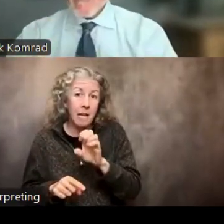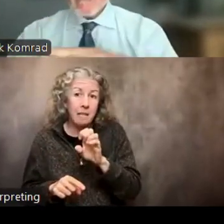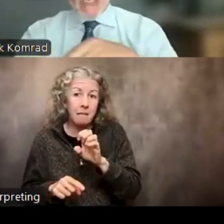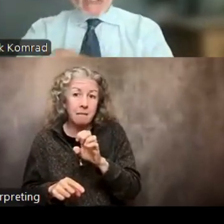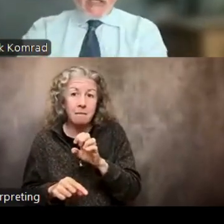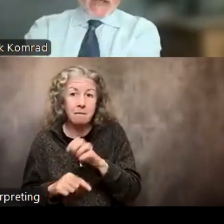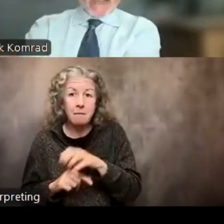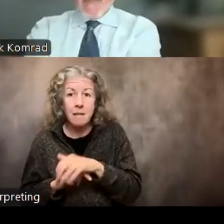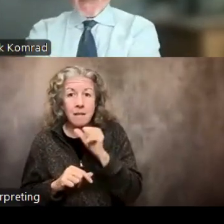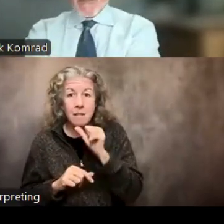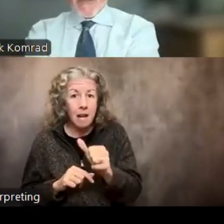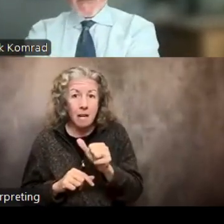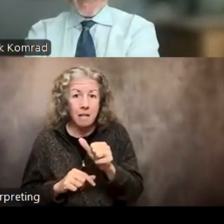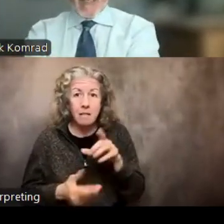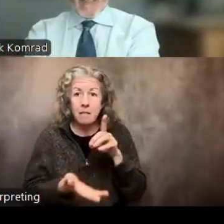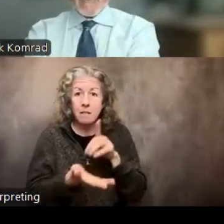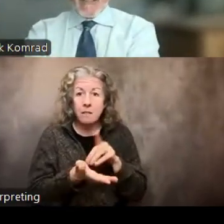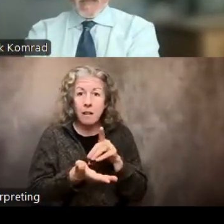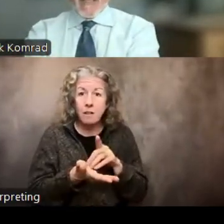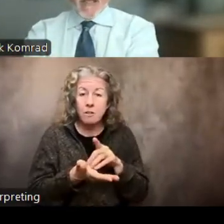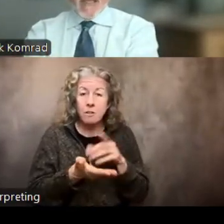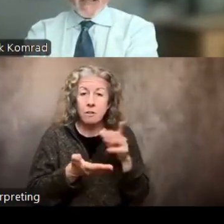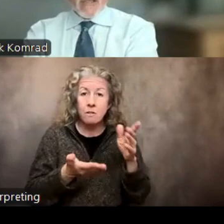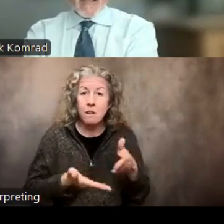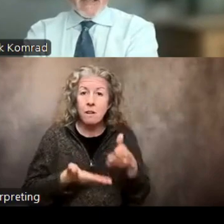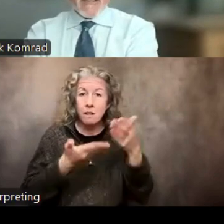doctor administered suicide has become legalized. Look at this